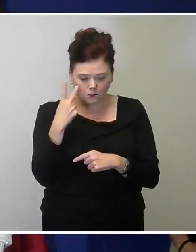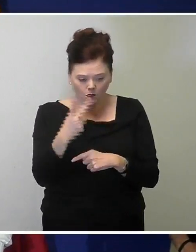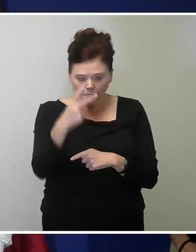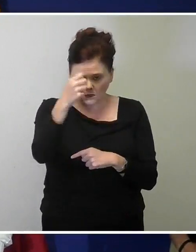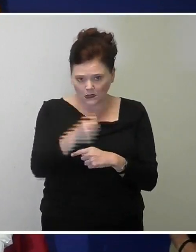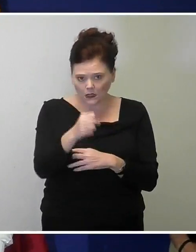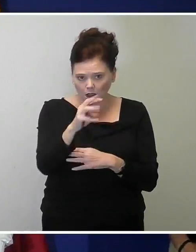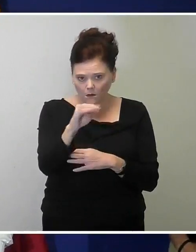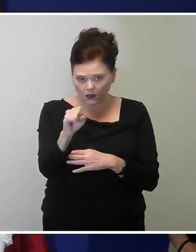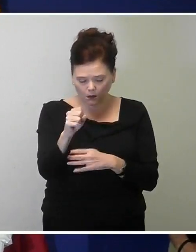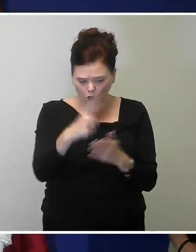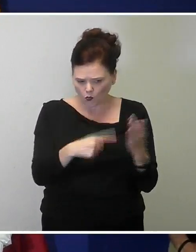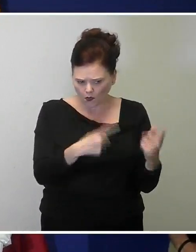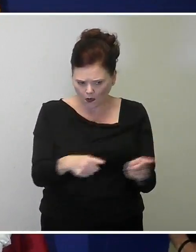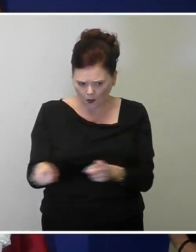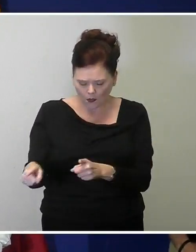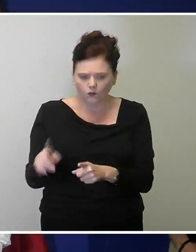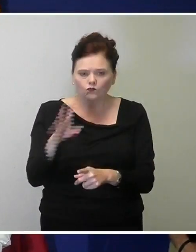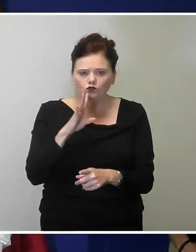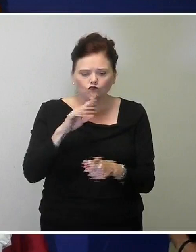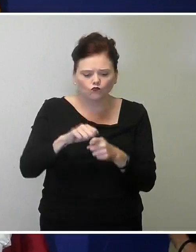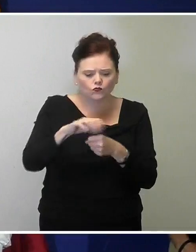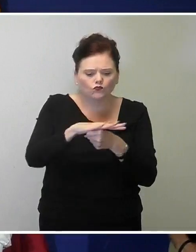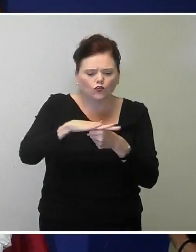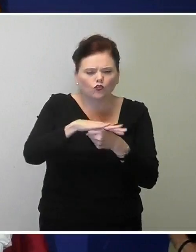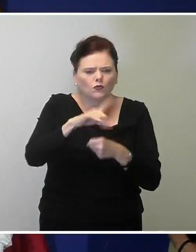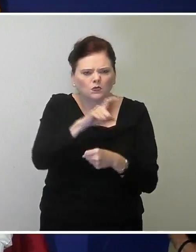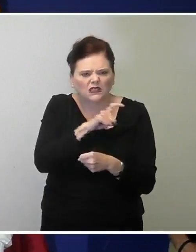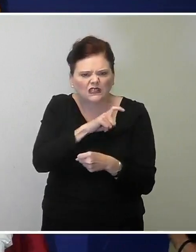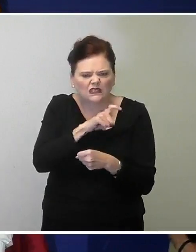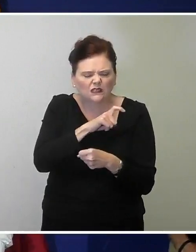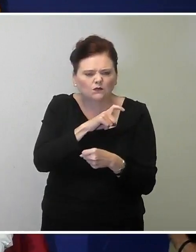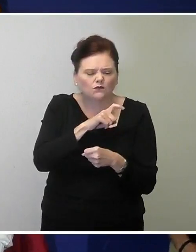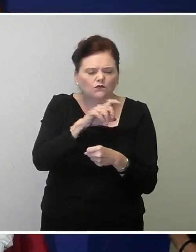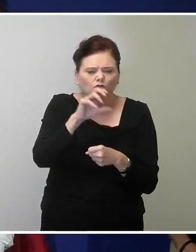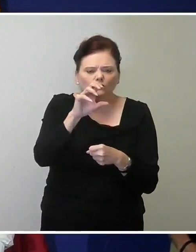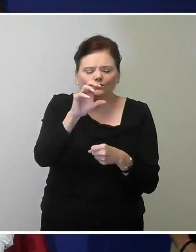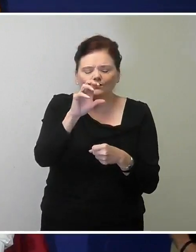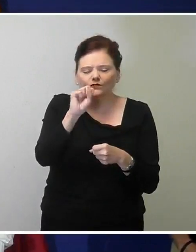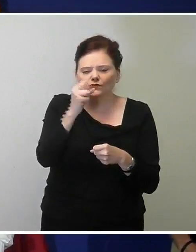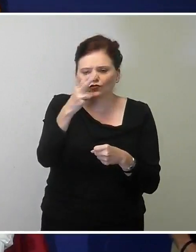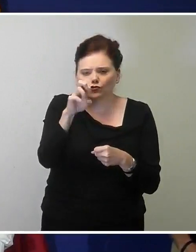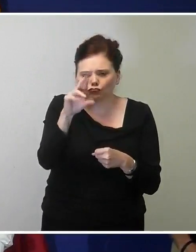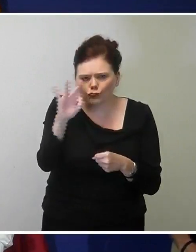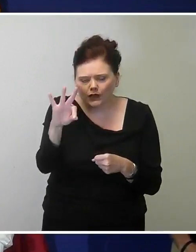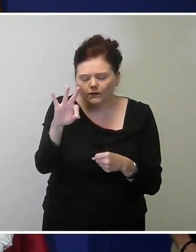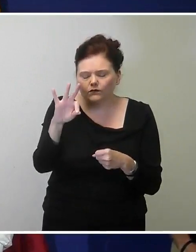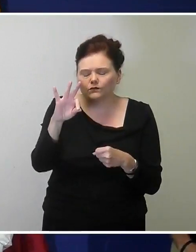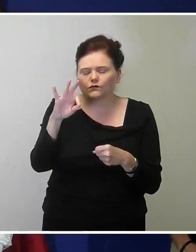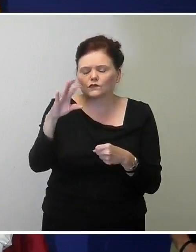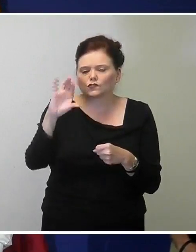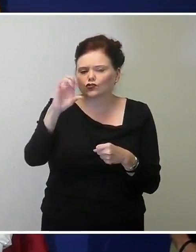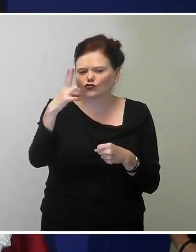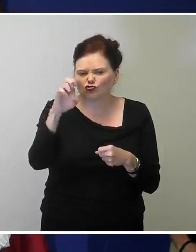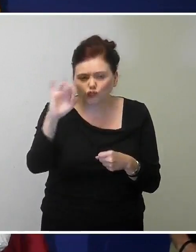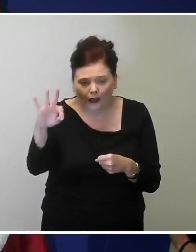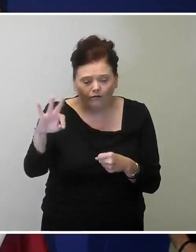AFTER EVALUATING THE STORM AS IT AT THE CONDITIONS IN SOUTH